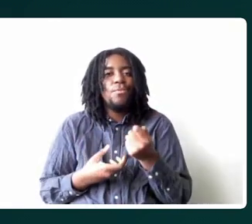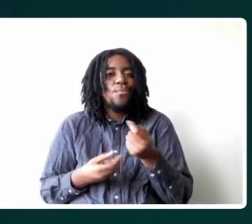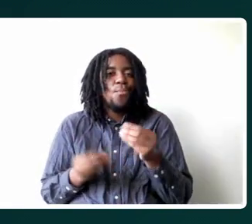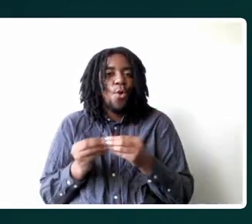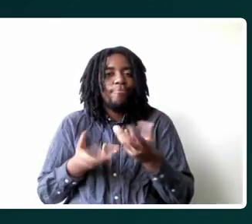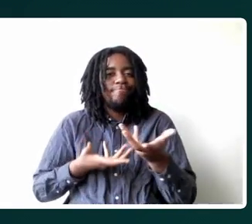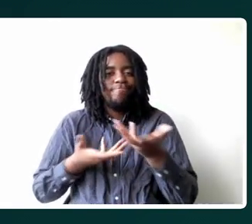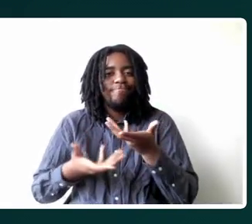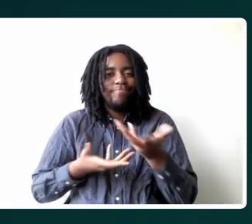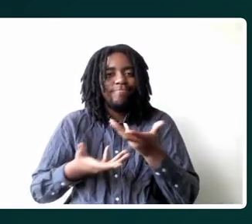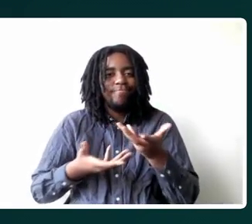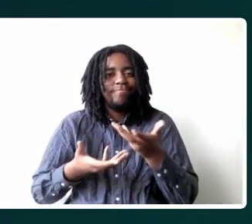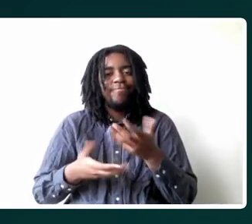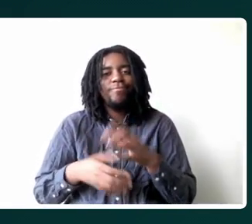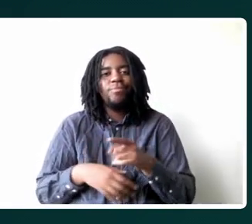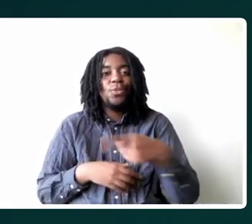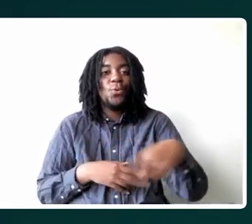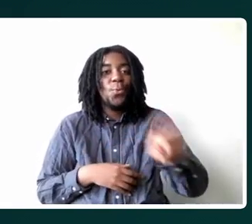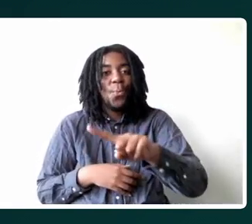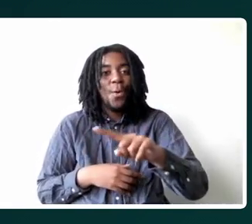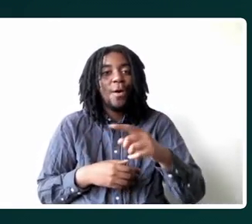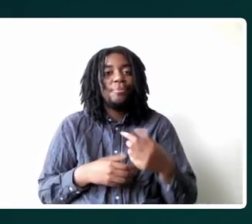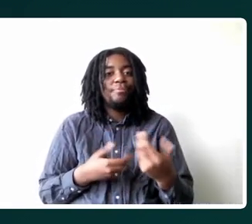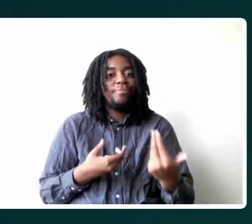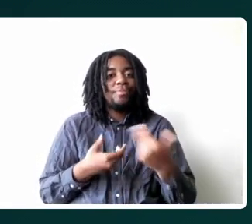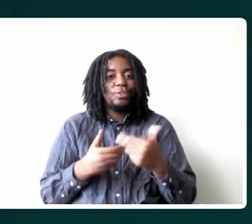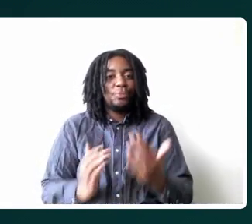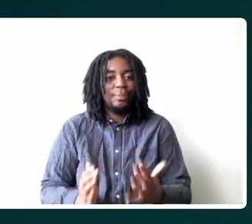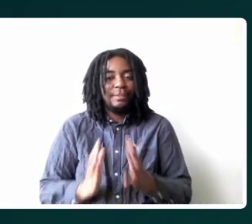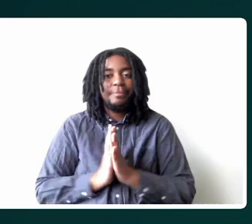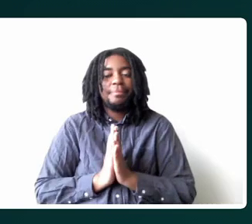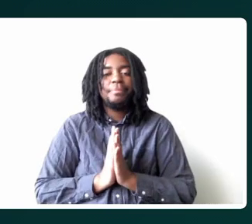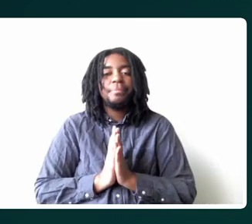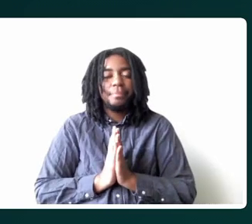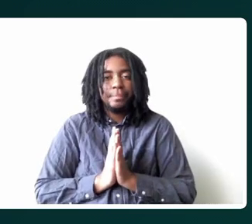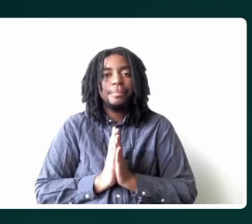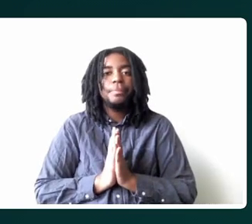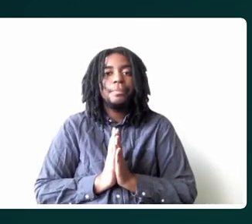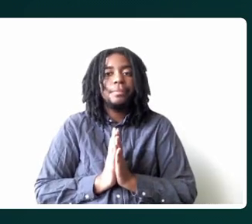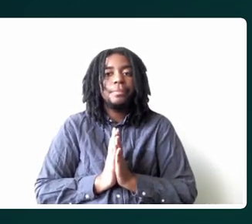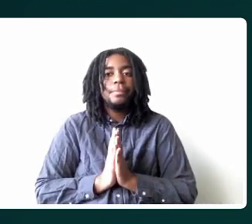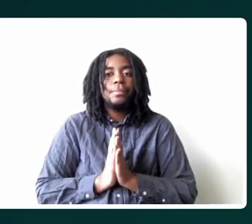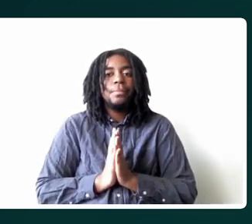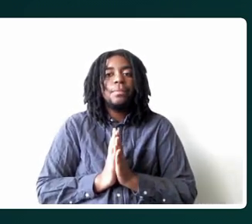our session participants. Along with telling you about our arts-based workshops, we want to give